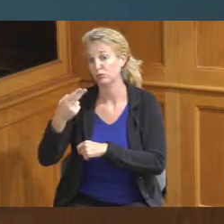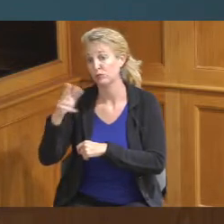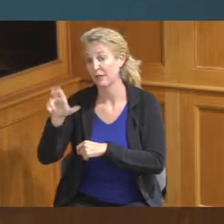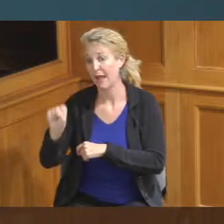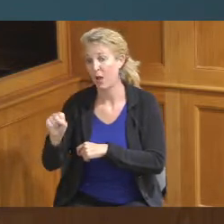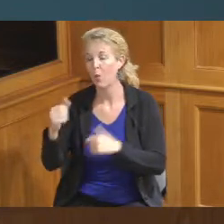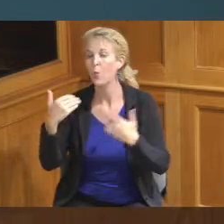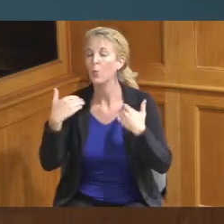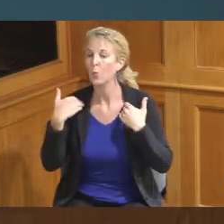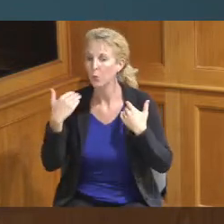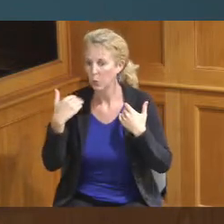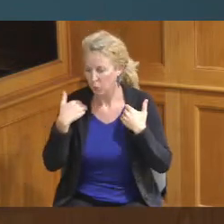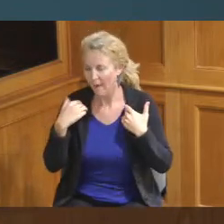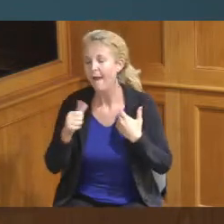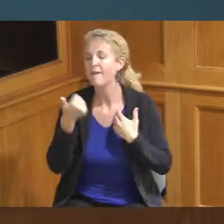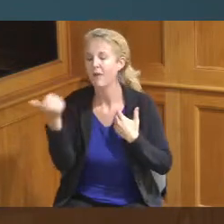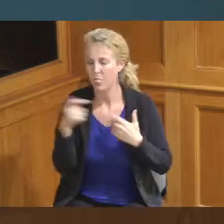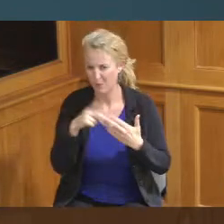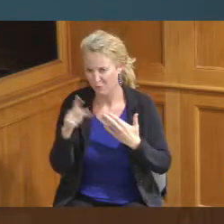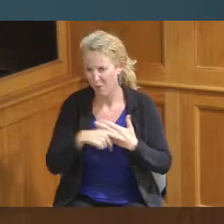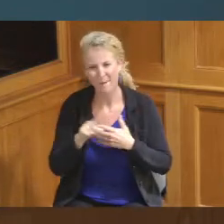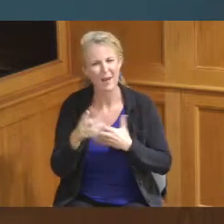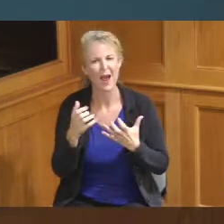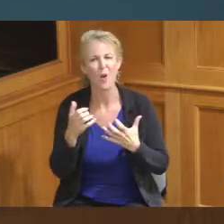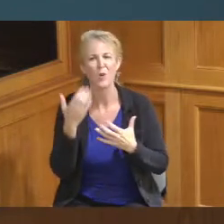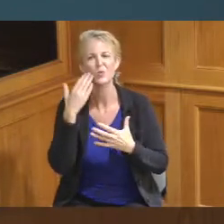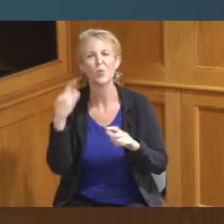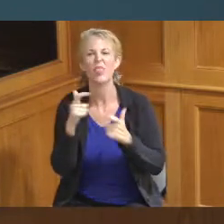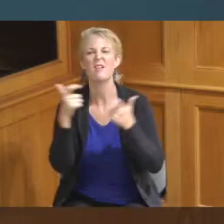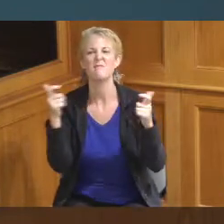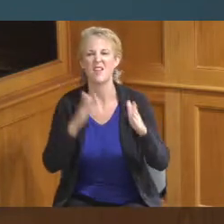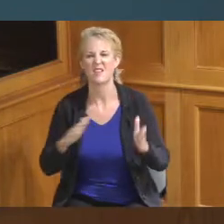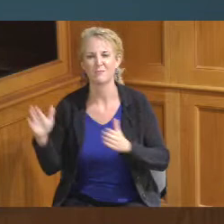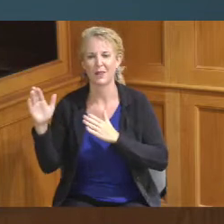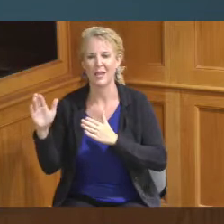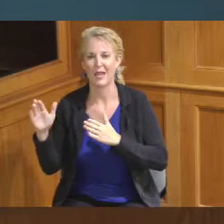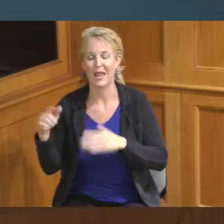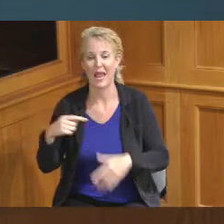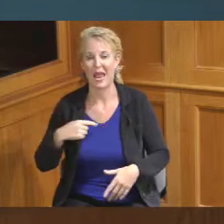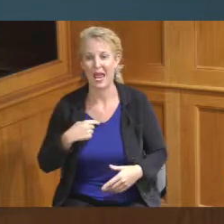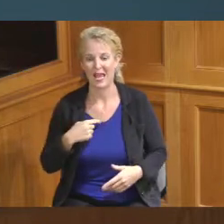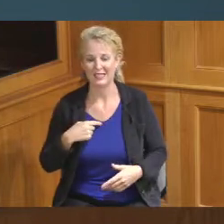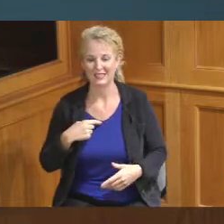that we can promote her what's the plan and I'm just not a good person I'm not about can't I can't